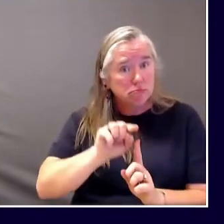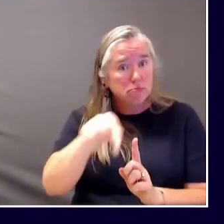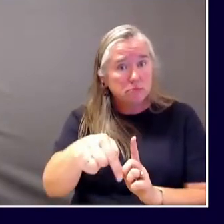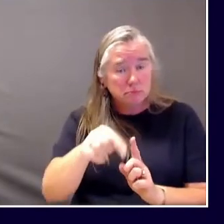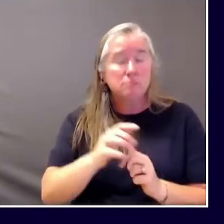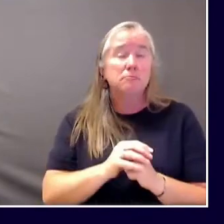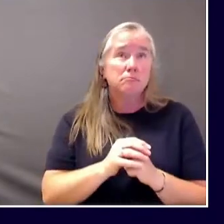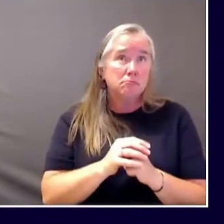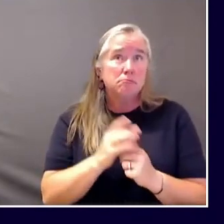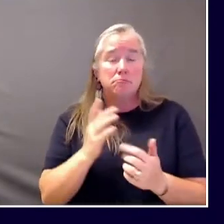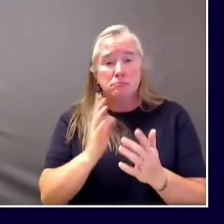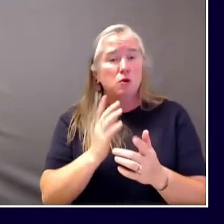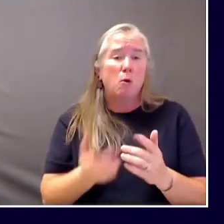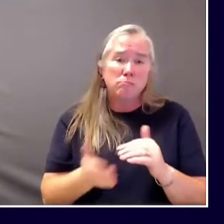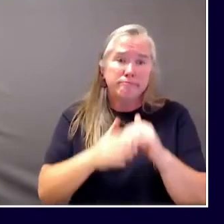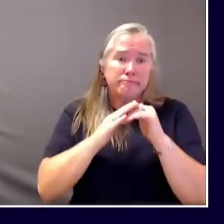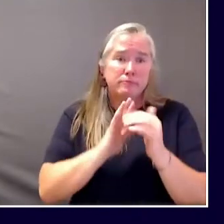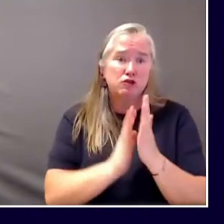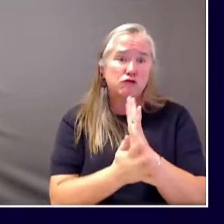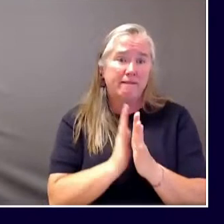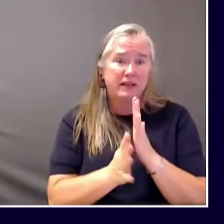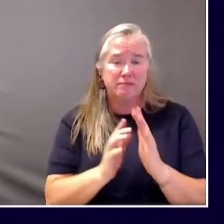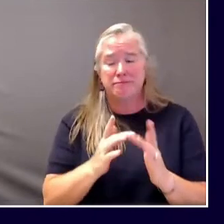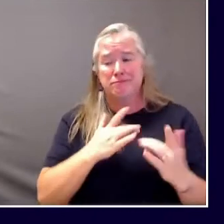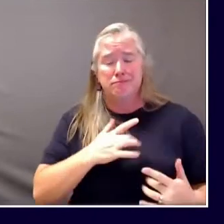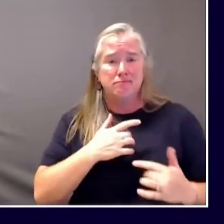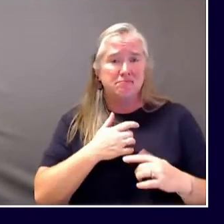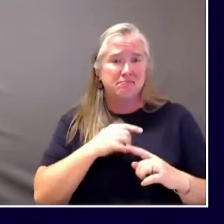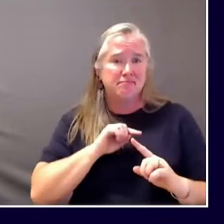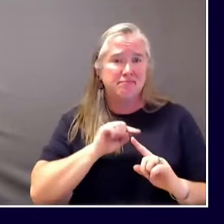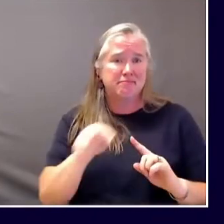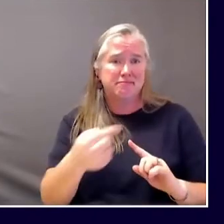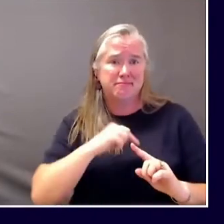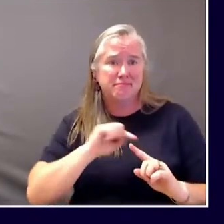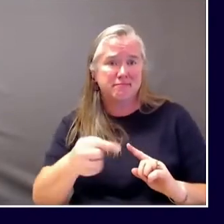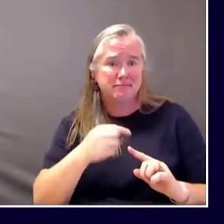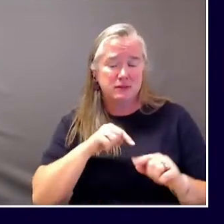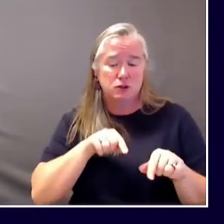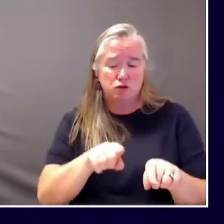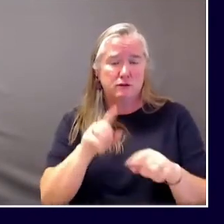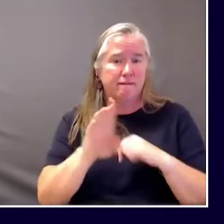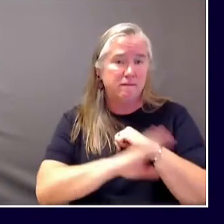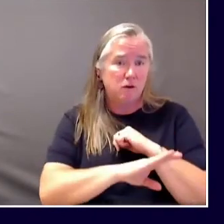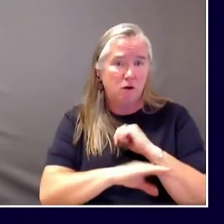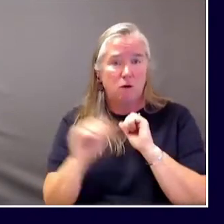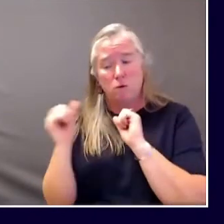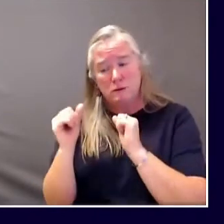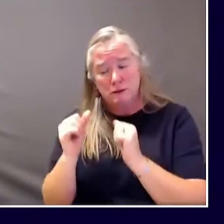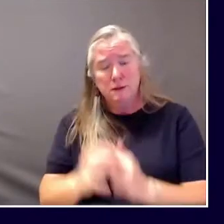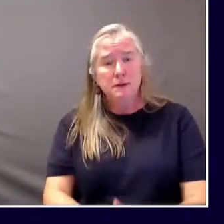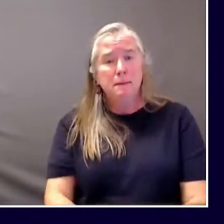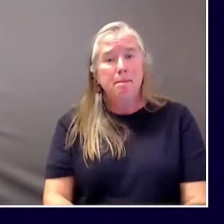higher traffic between our stays